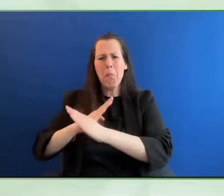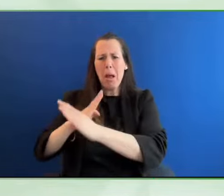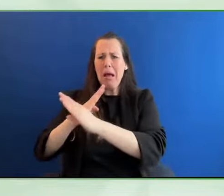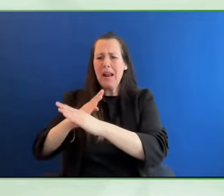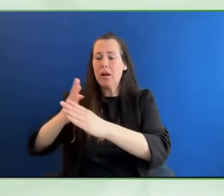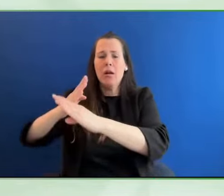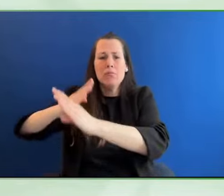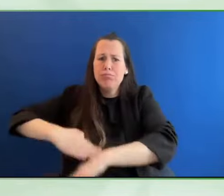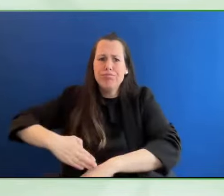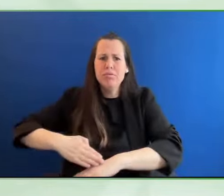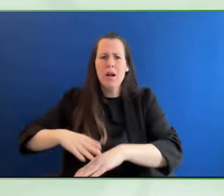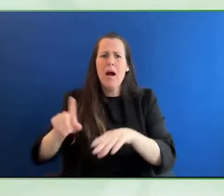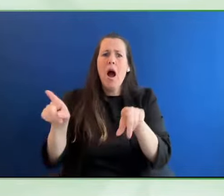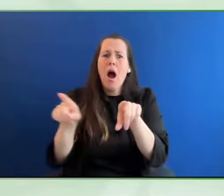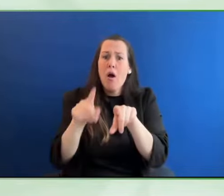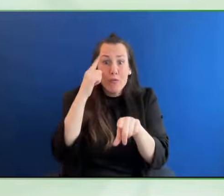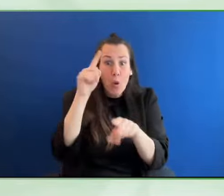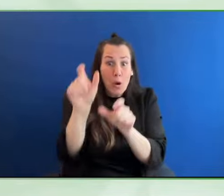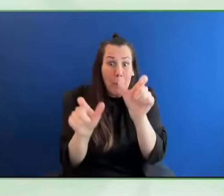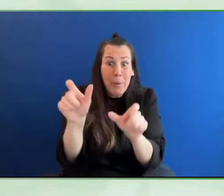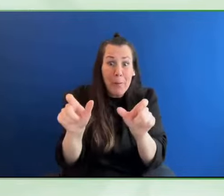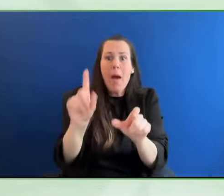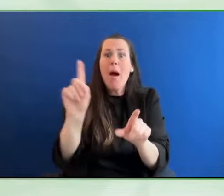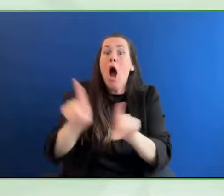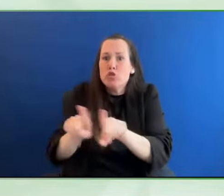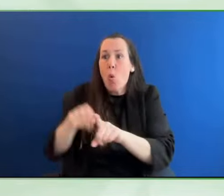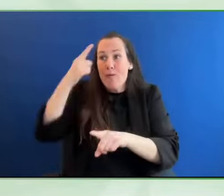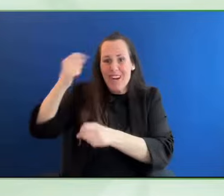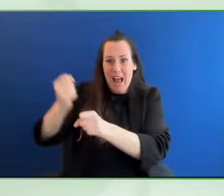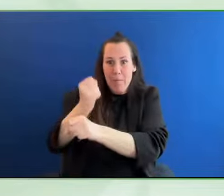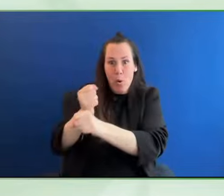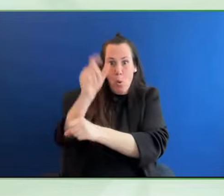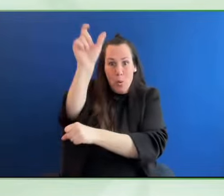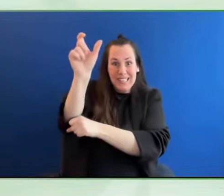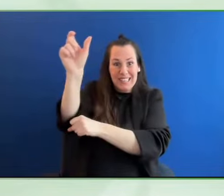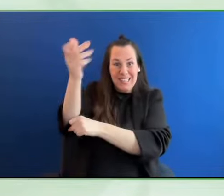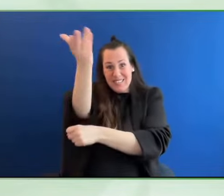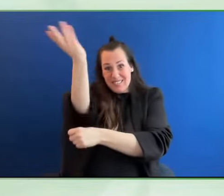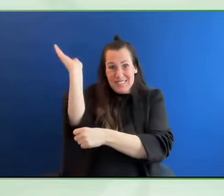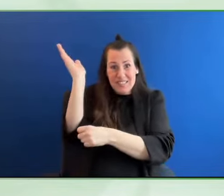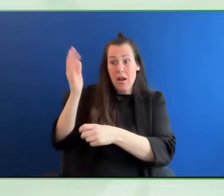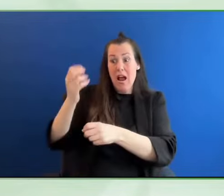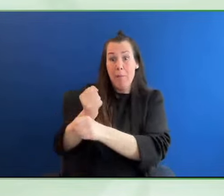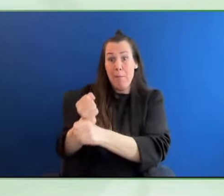clients, external commitments and actions you are making against this agenda.